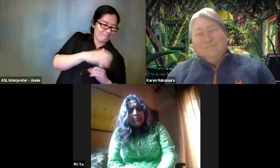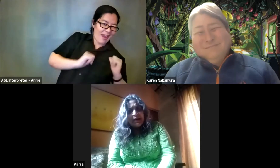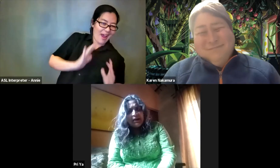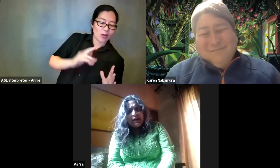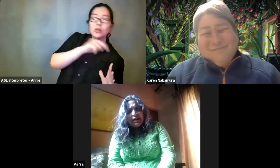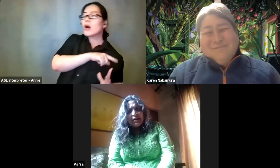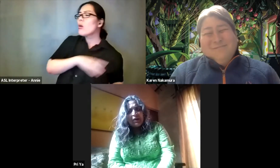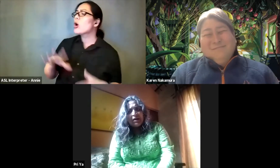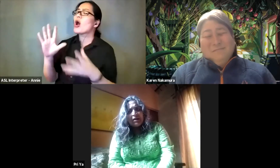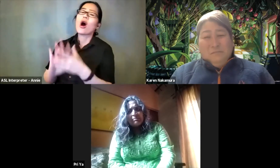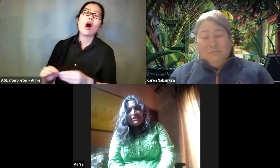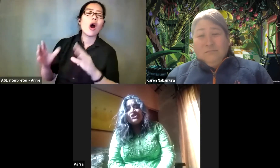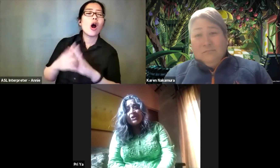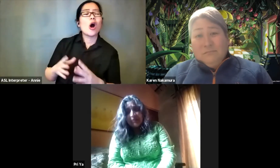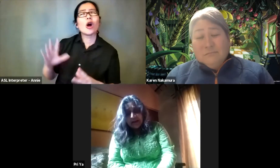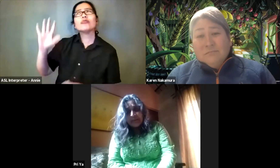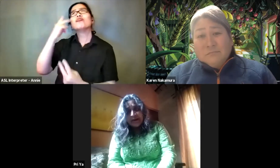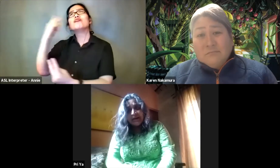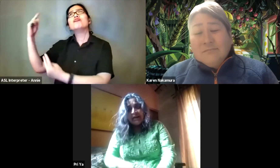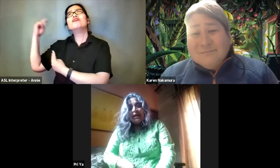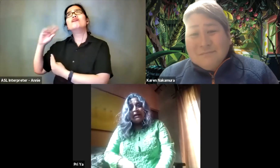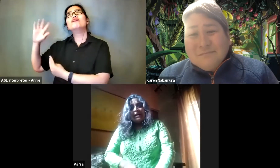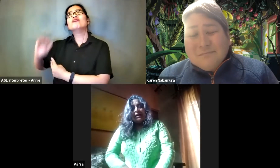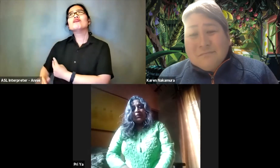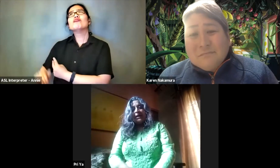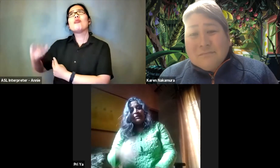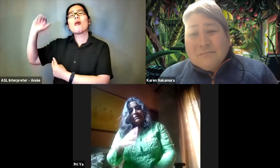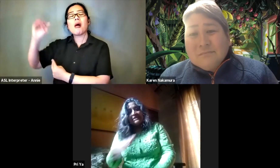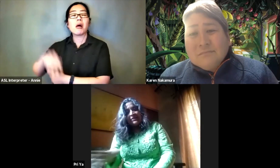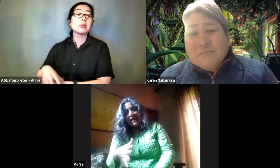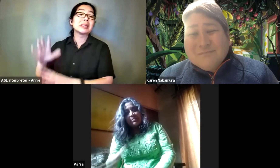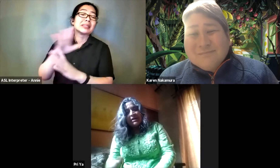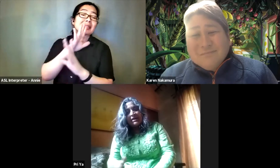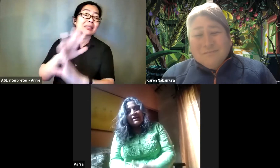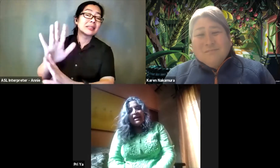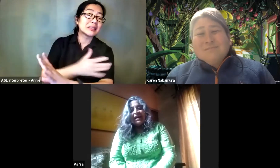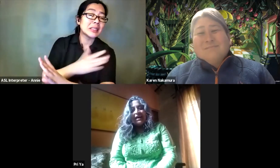Priya Ramasubban: teach her a lullaby yeah you know why he was sitting on a hammock and